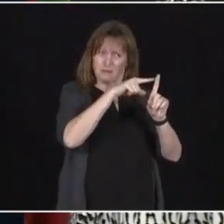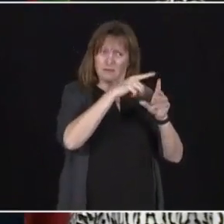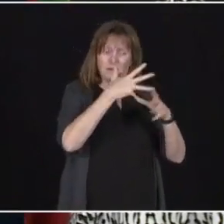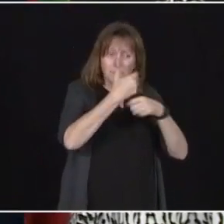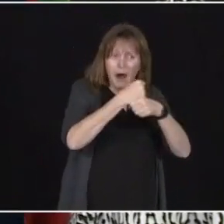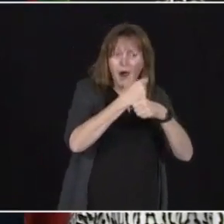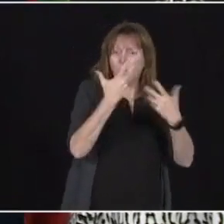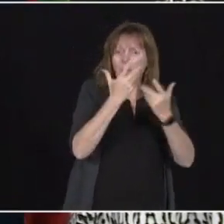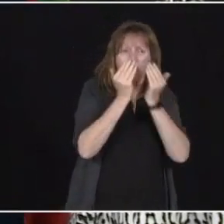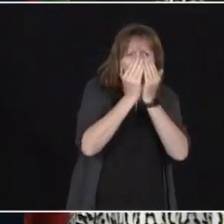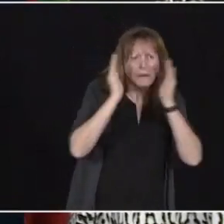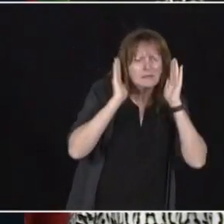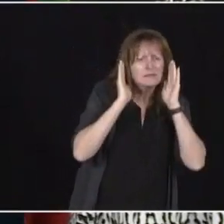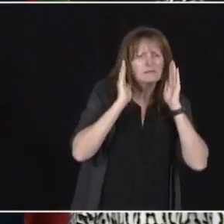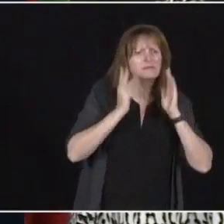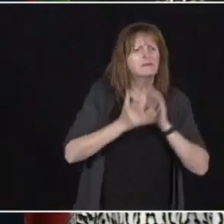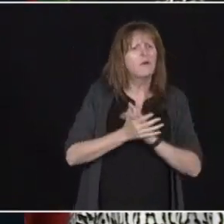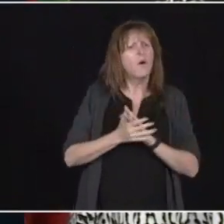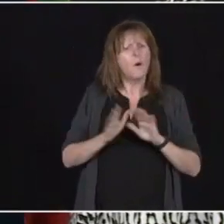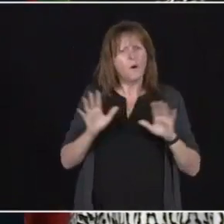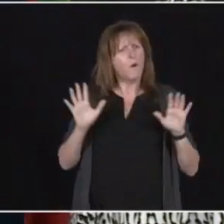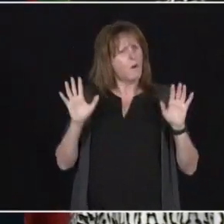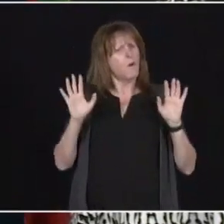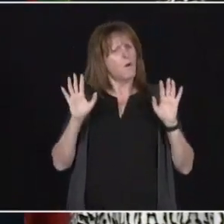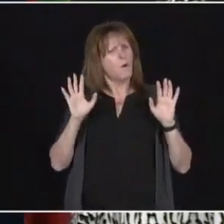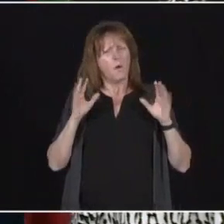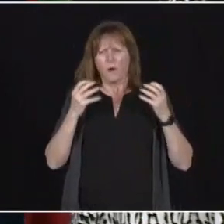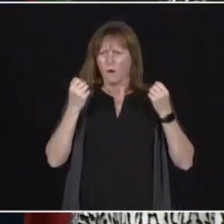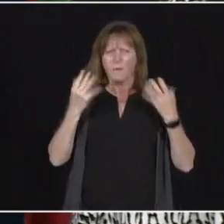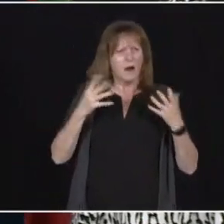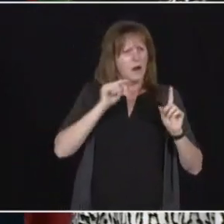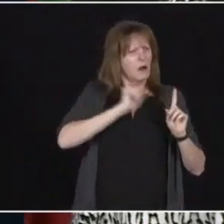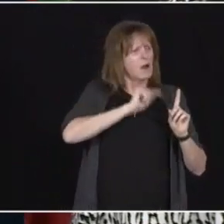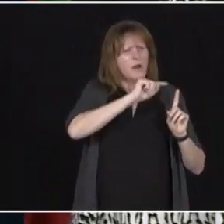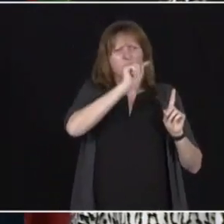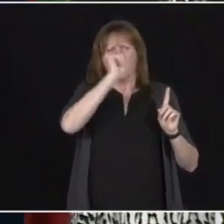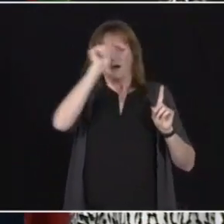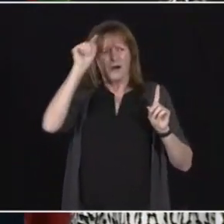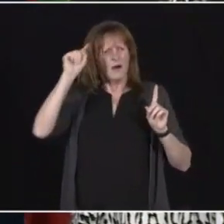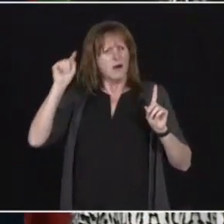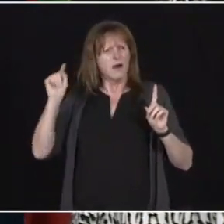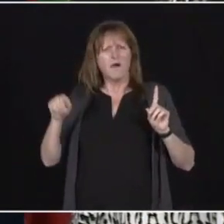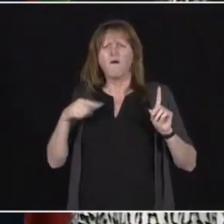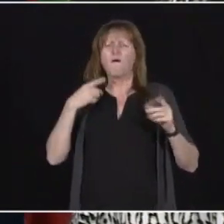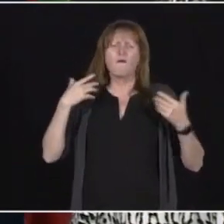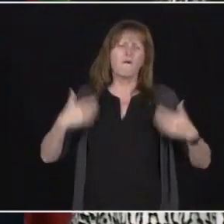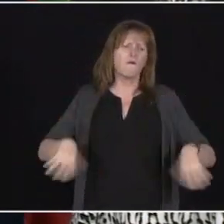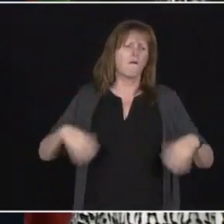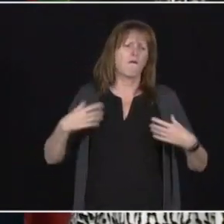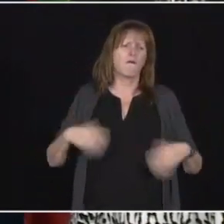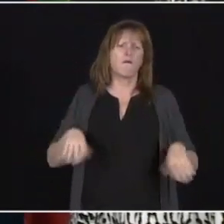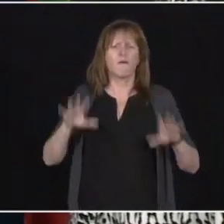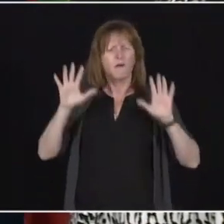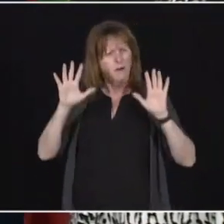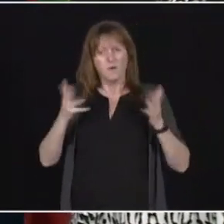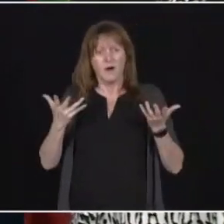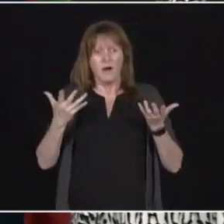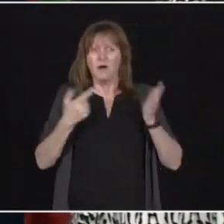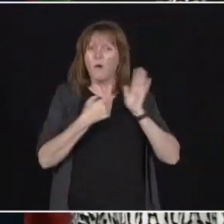and it's happening all over this great province. My friends, this is what happens when you turn the manufacturing powerhouse of Confederation to any task